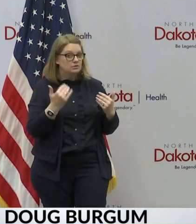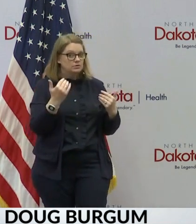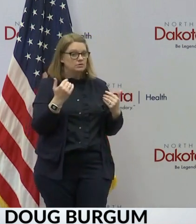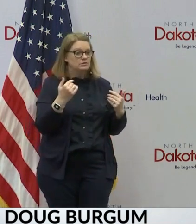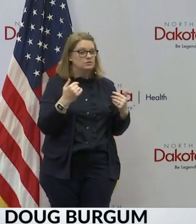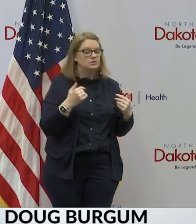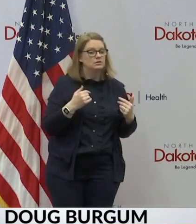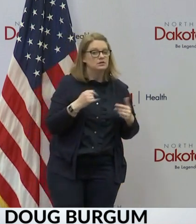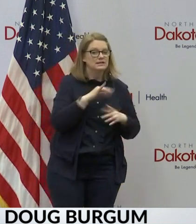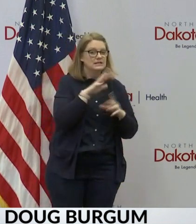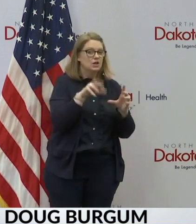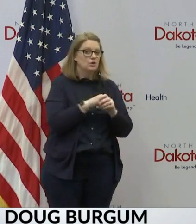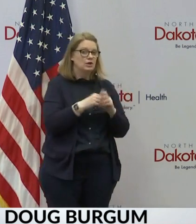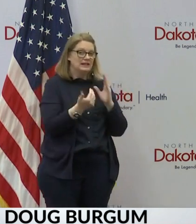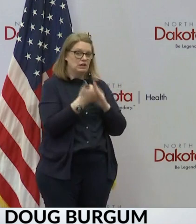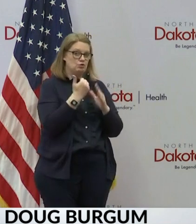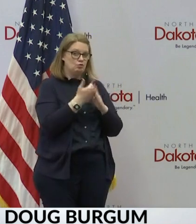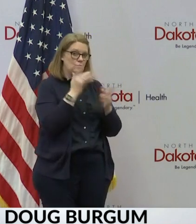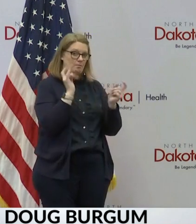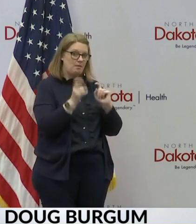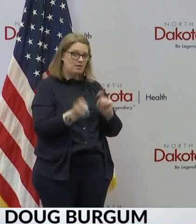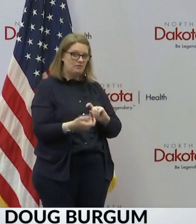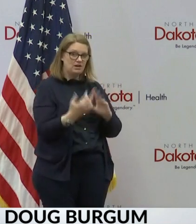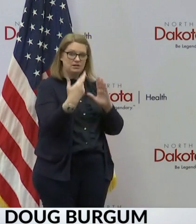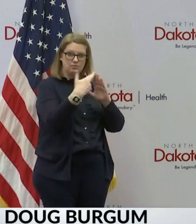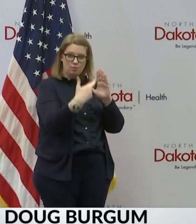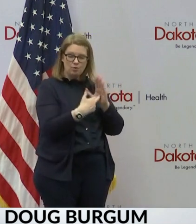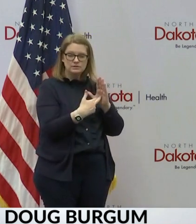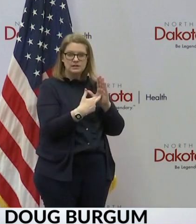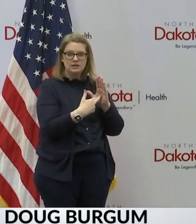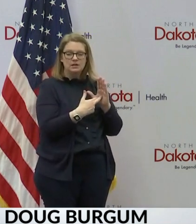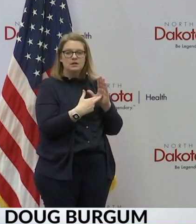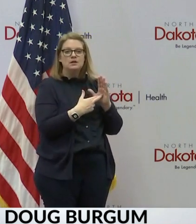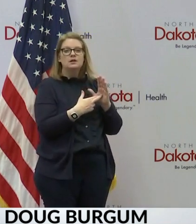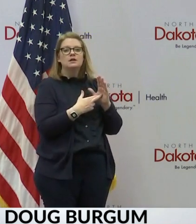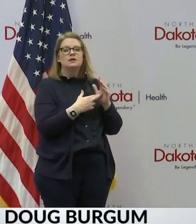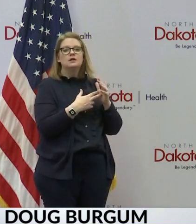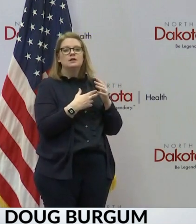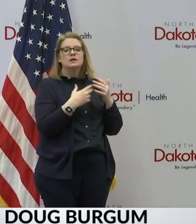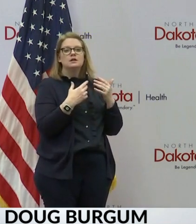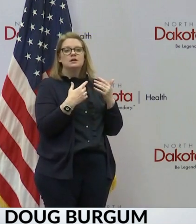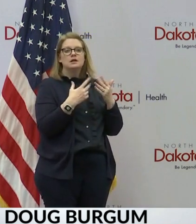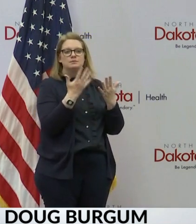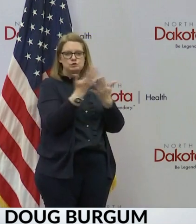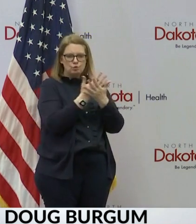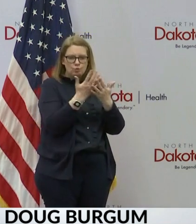PHASED RETURN TO RETURNING TO THE CAPACITY OF CHILD CARE. TO REFLECT AN UPDATES UNDERSTANDING OF WHERE WE ARE,